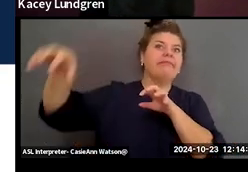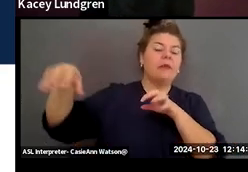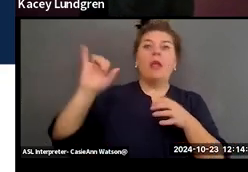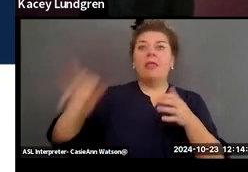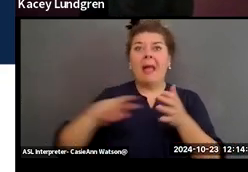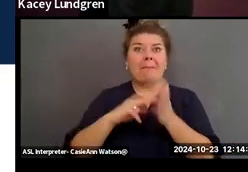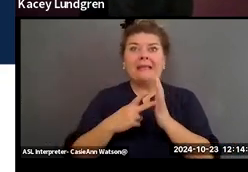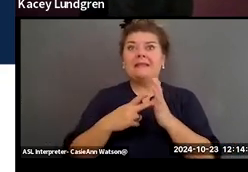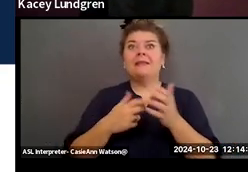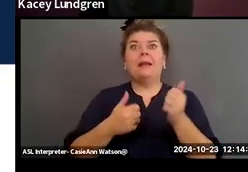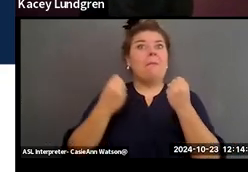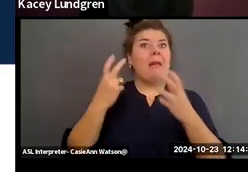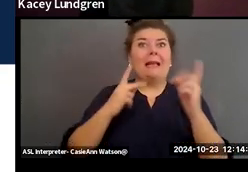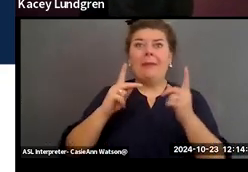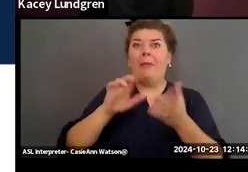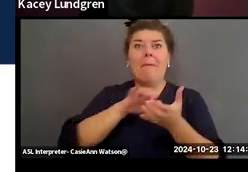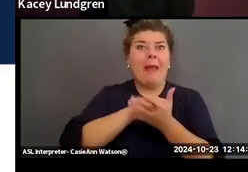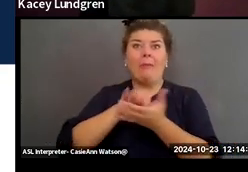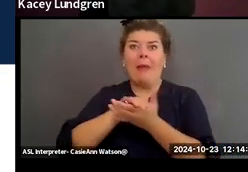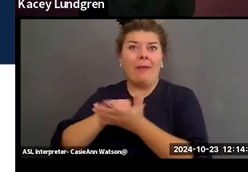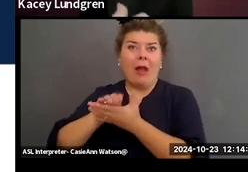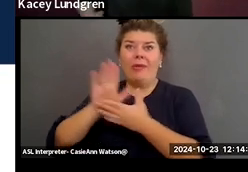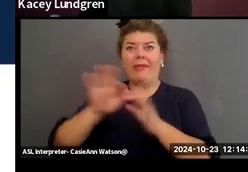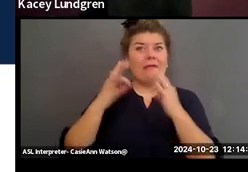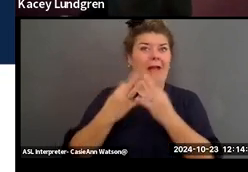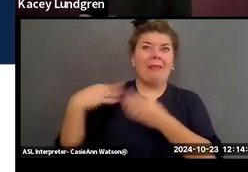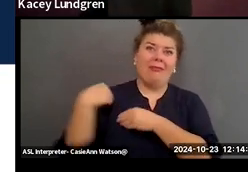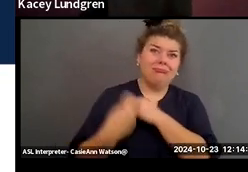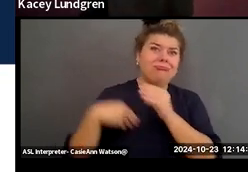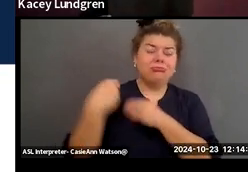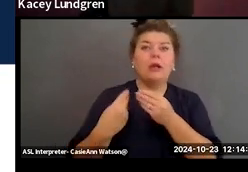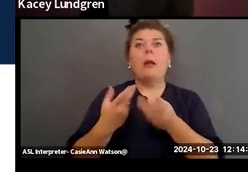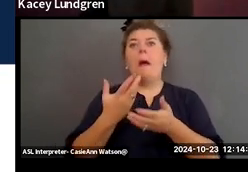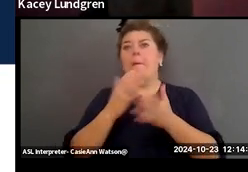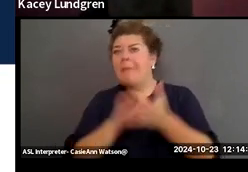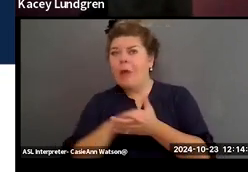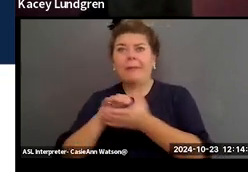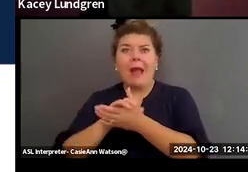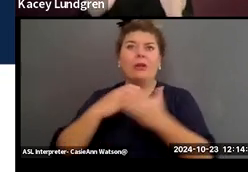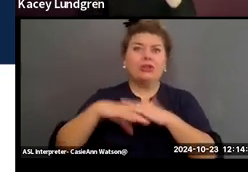almost exclusively married each other. They married, had children, married, had children,